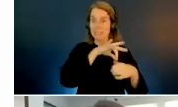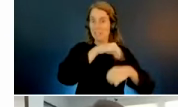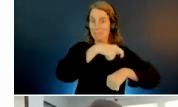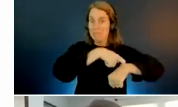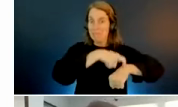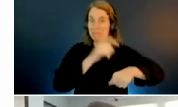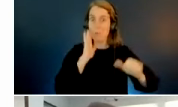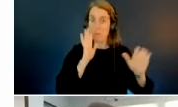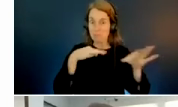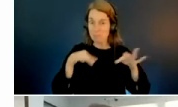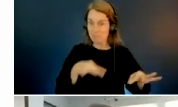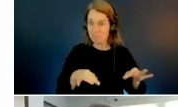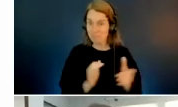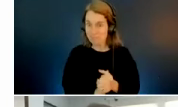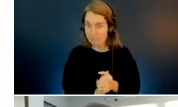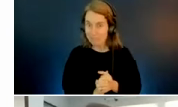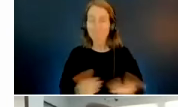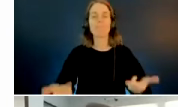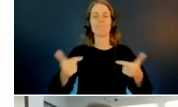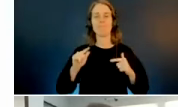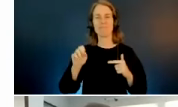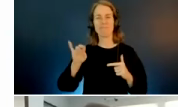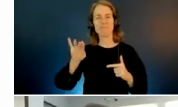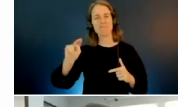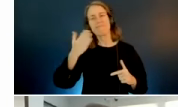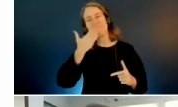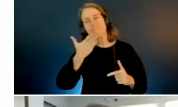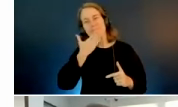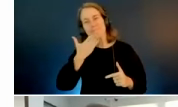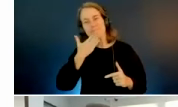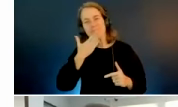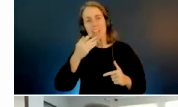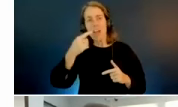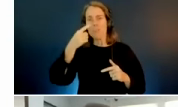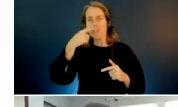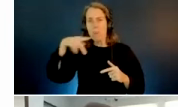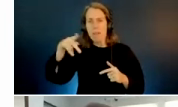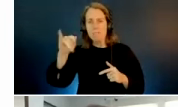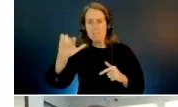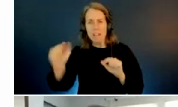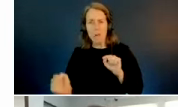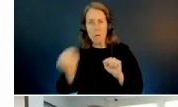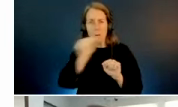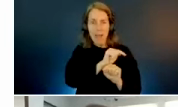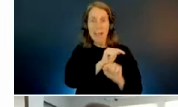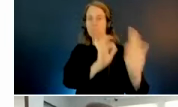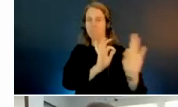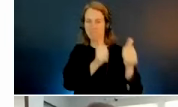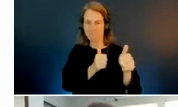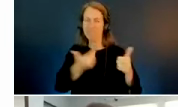thanks everyone for being here and phil can we go back one slide there we go um i think um